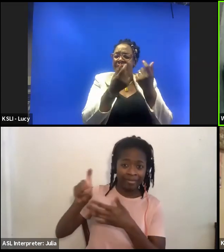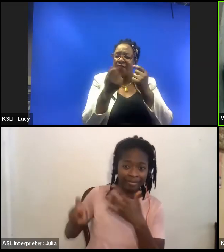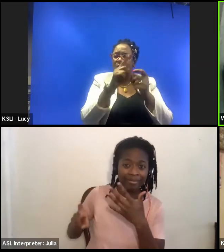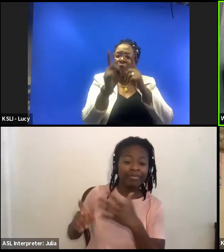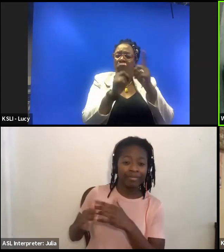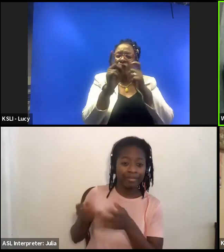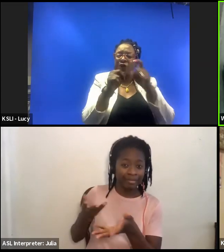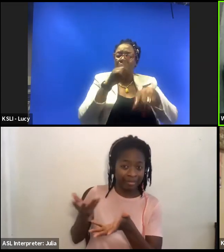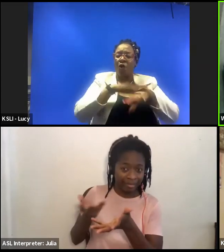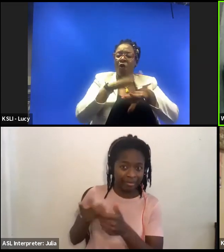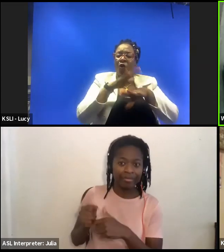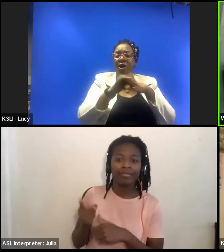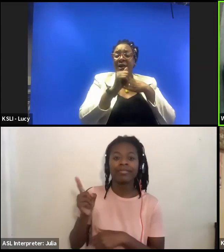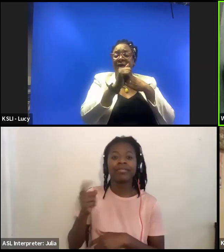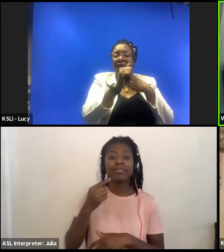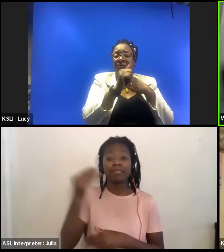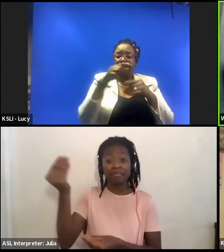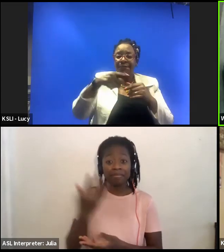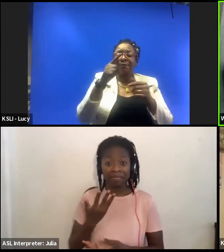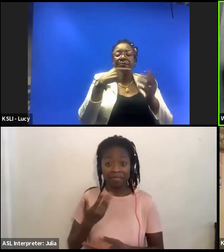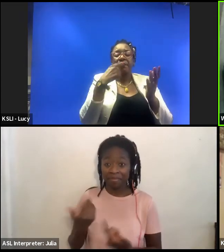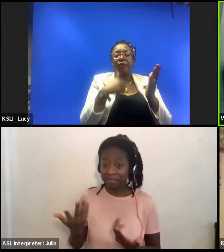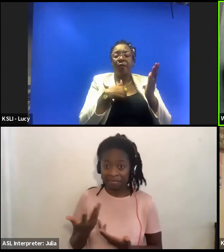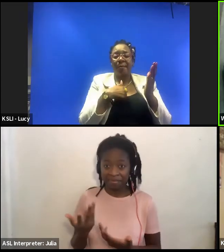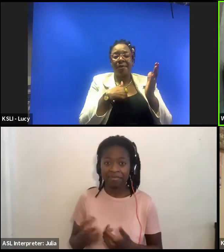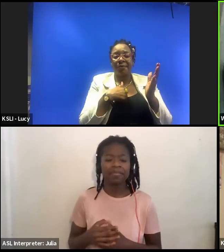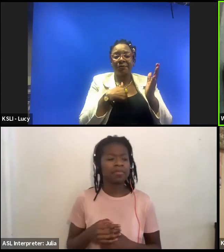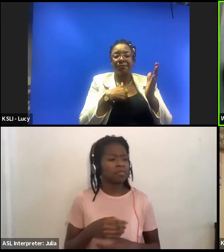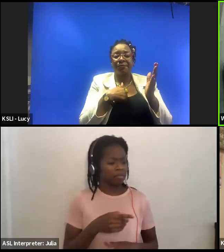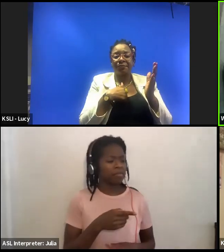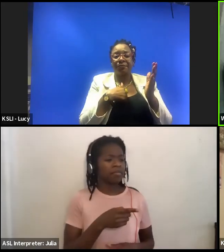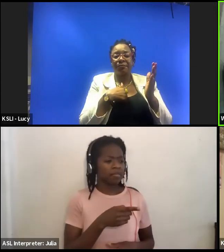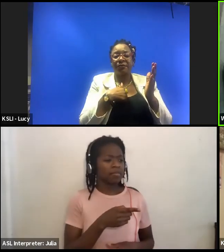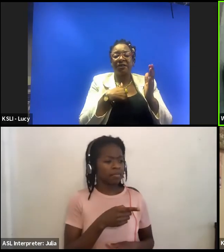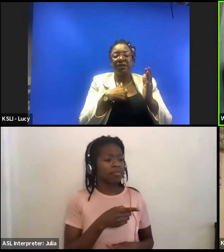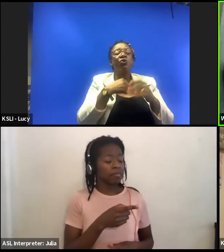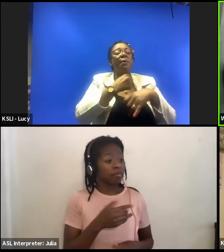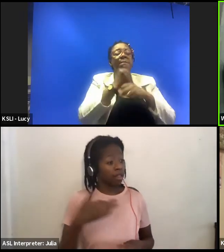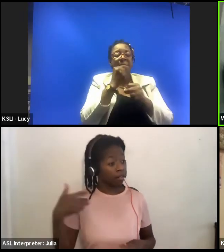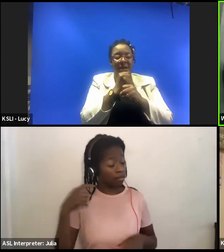She told me, "It will all make sense with time. Just give it time."